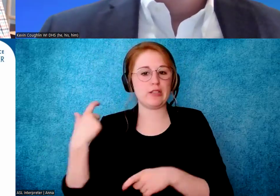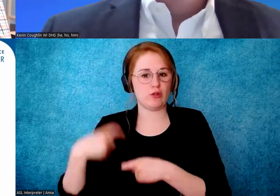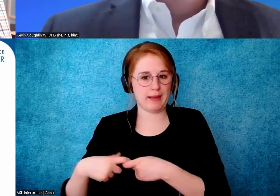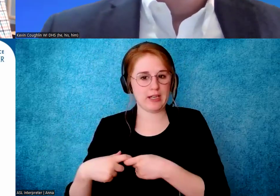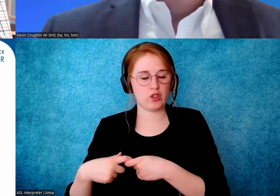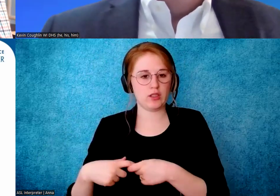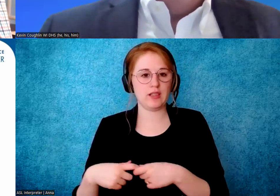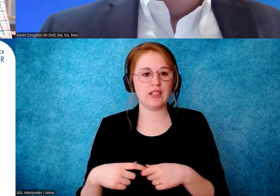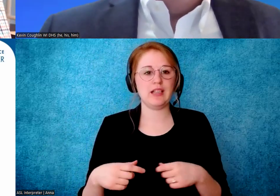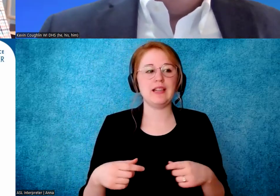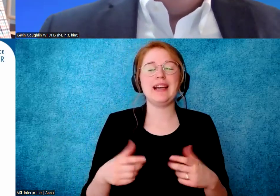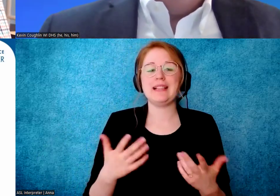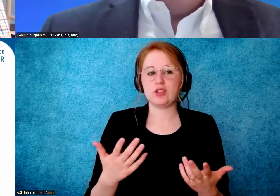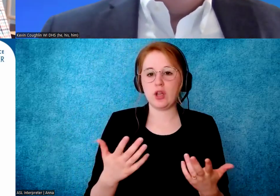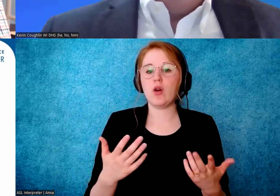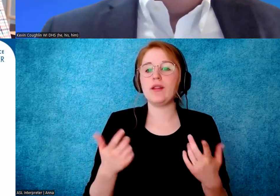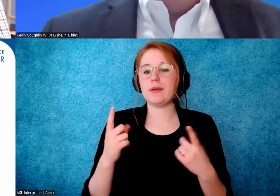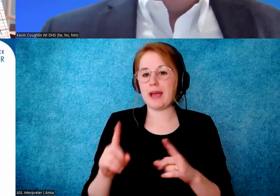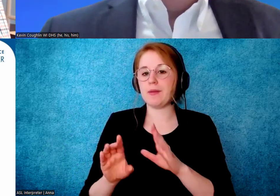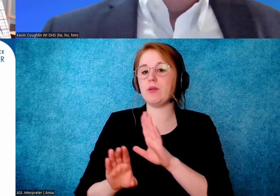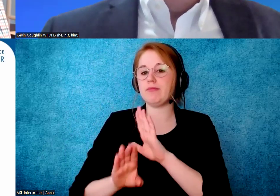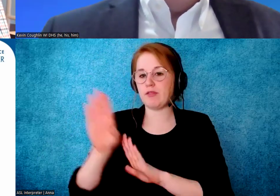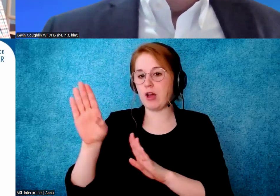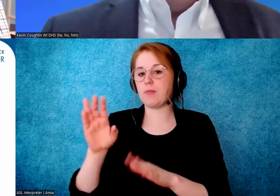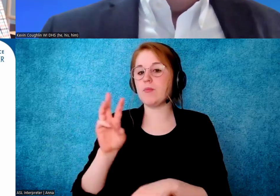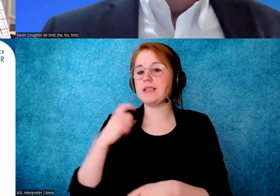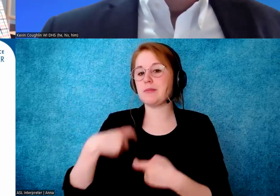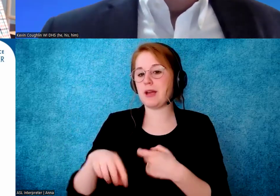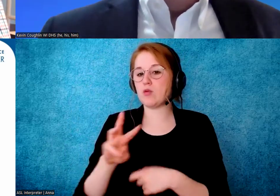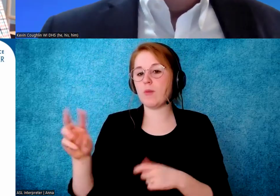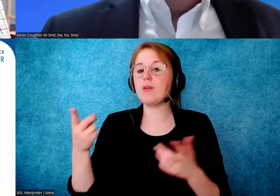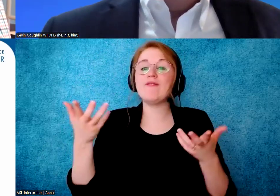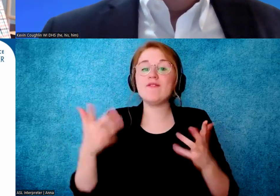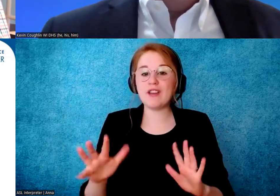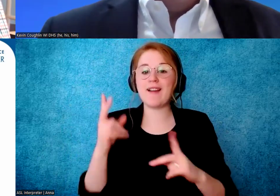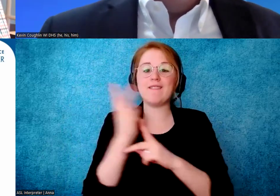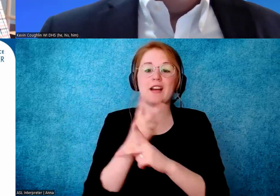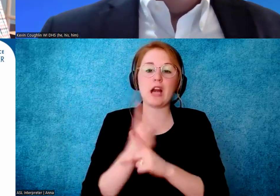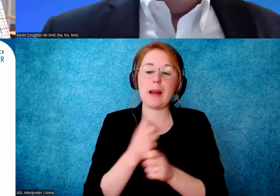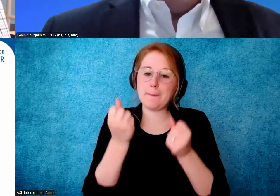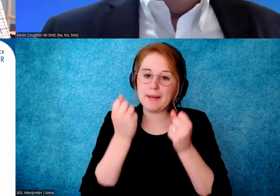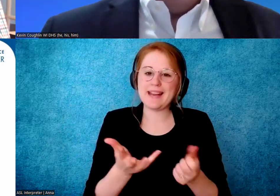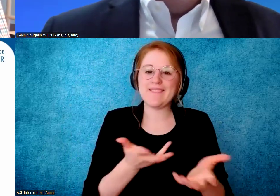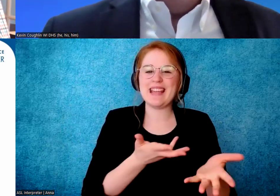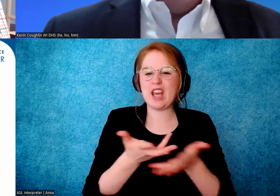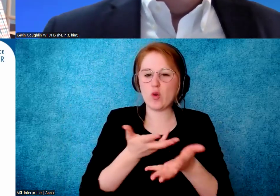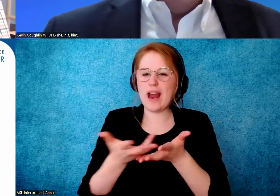just broadly. And then when we built the Spanish website, we already had figured out a lot of interactions and things like that.